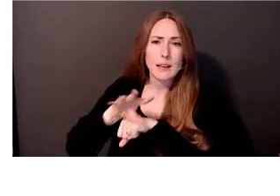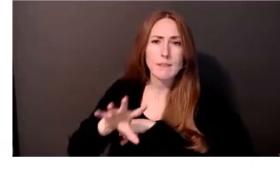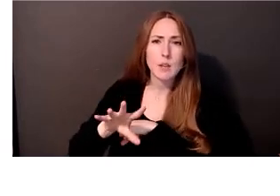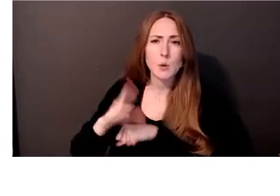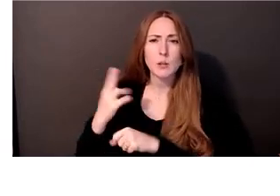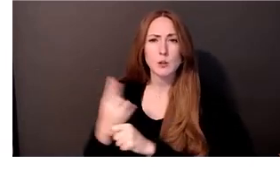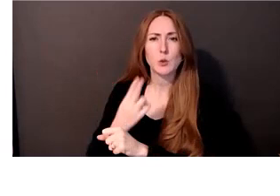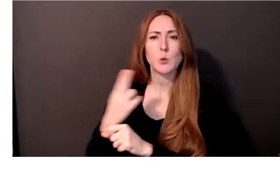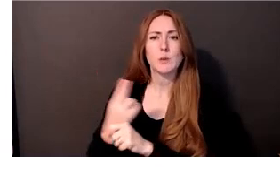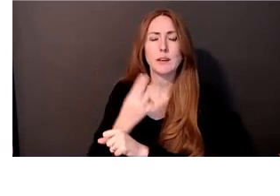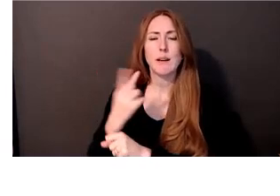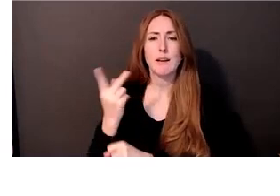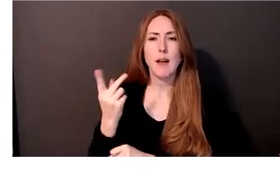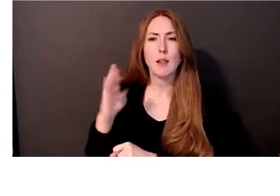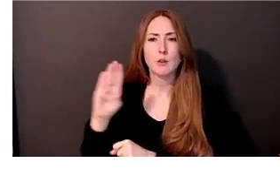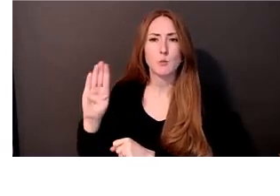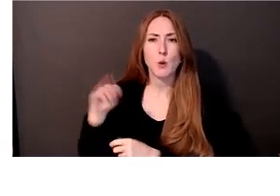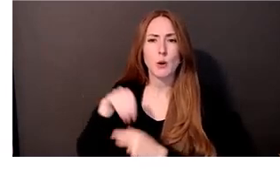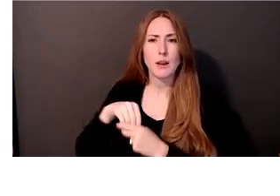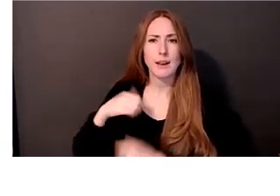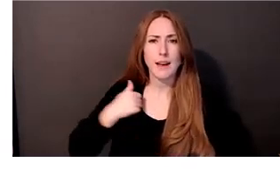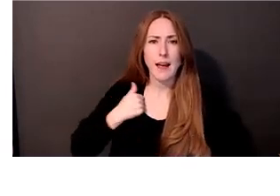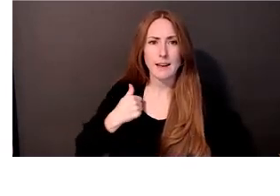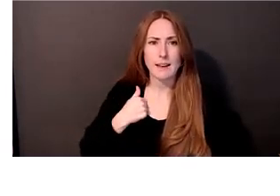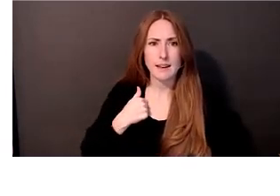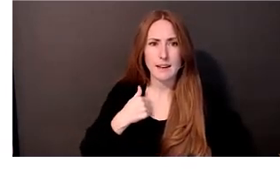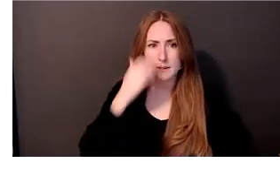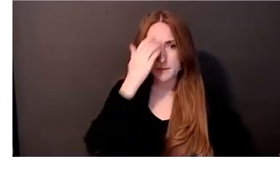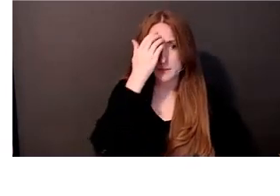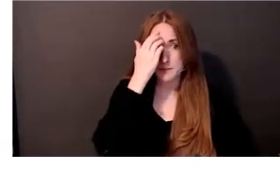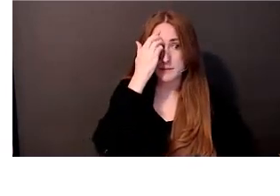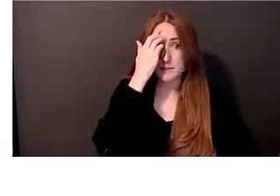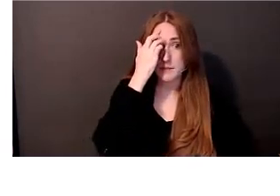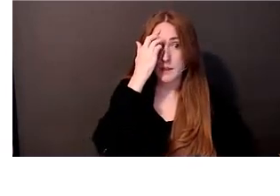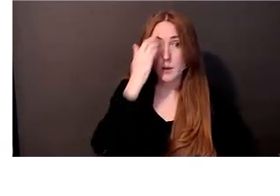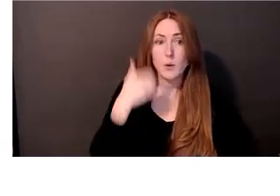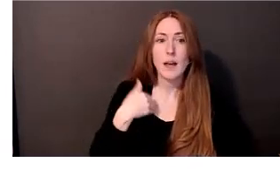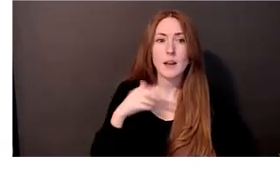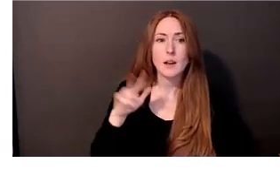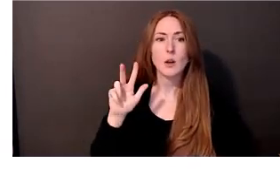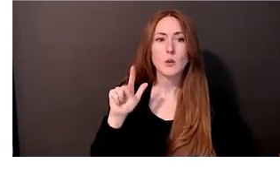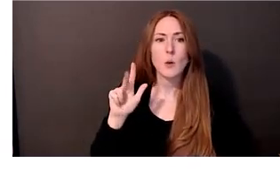And around 23 knowledge brokers participated or have